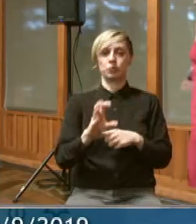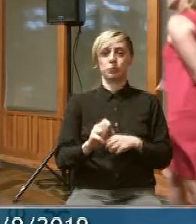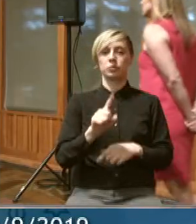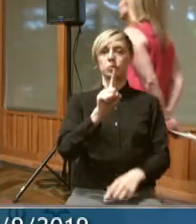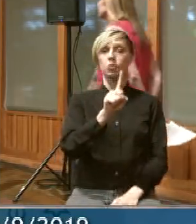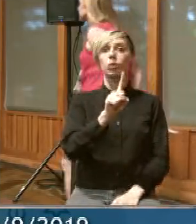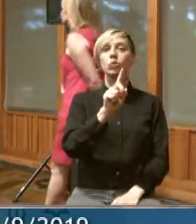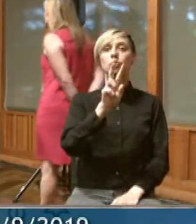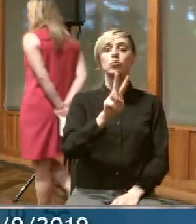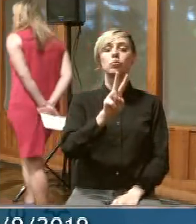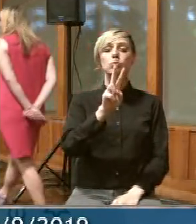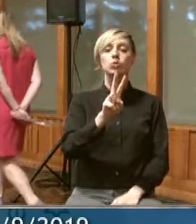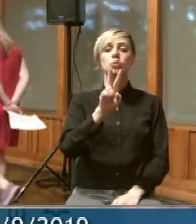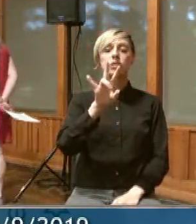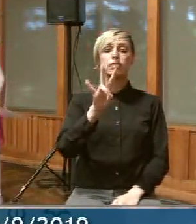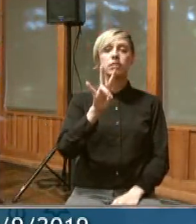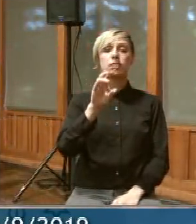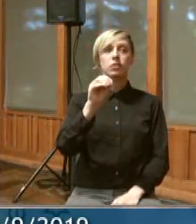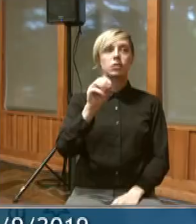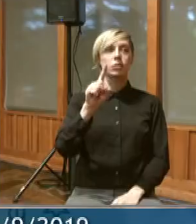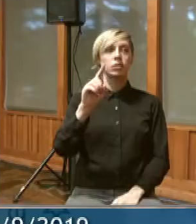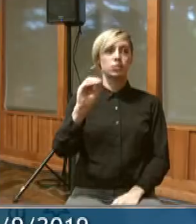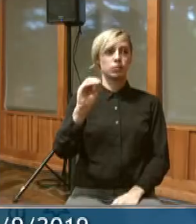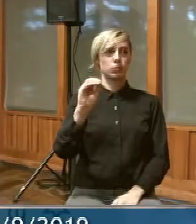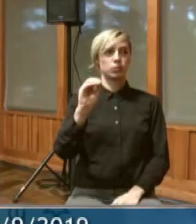YOU. >> I'LL CALL THE NEXT SIX